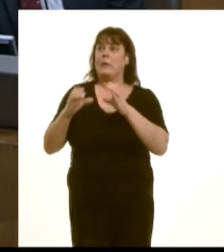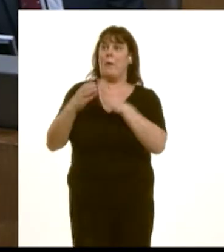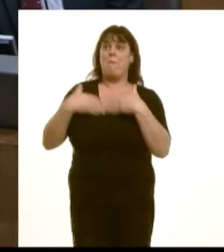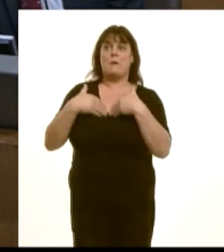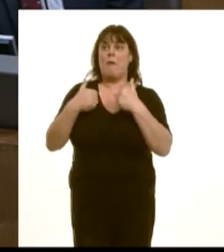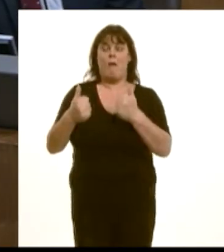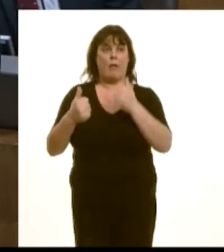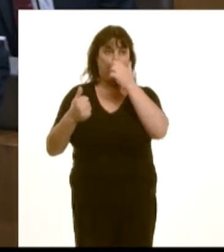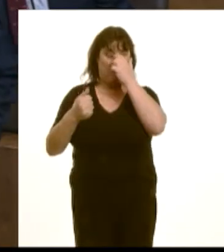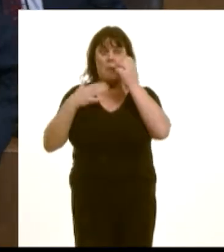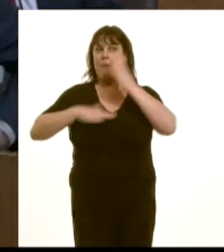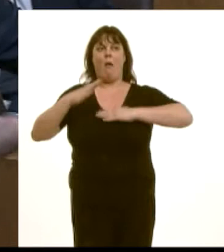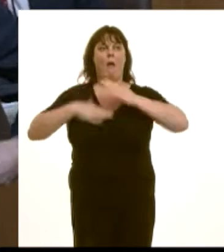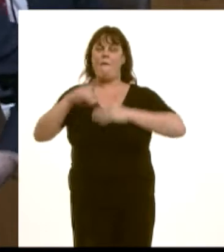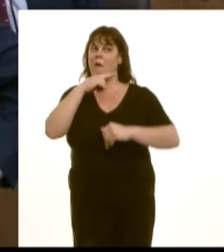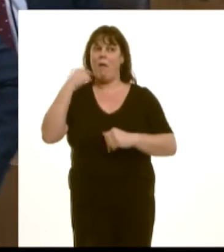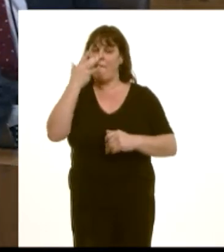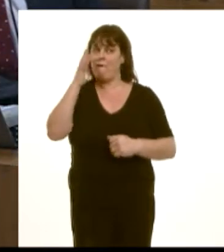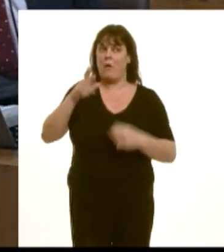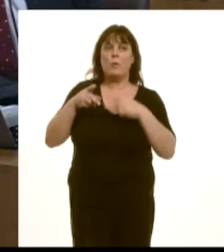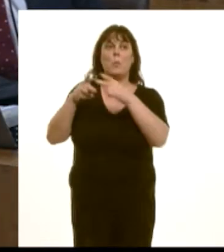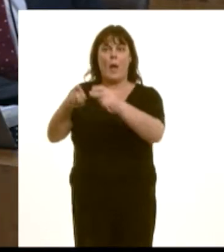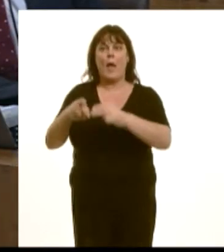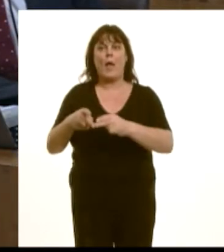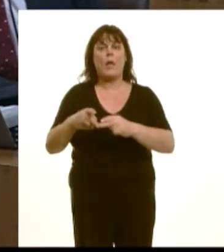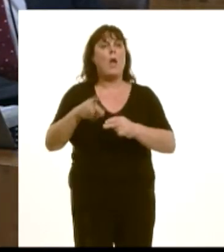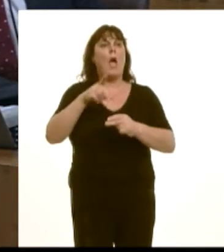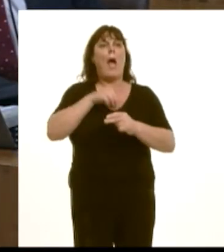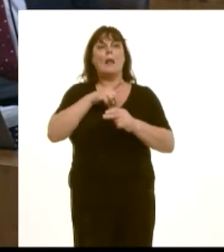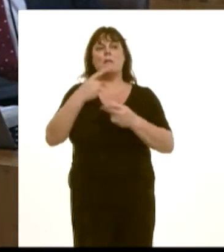in a dishonest way and provide information to the press ahead of a general election for